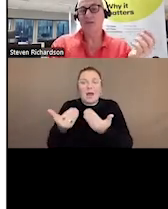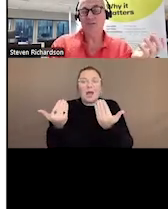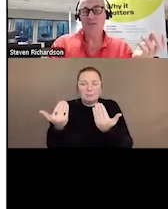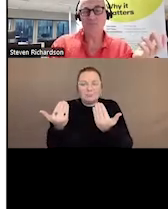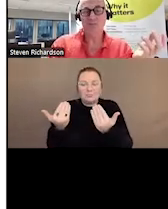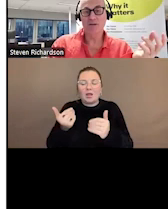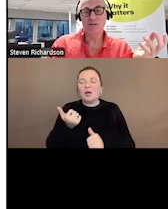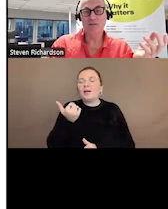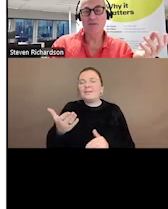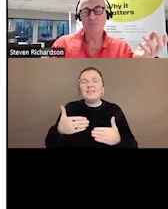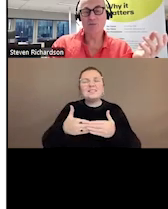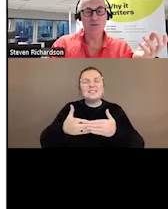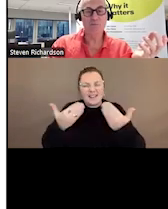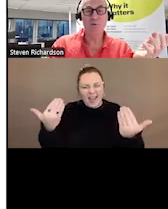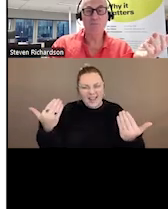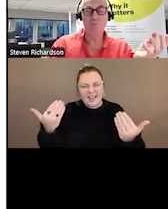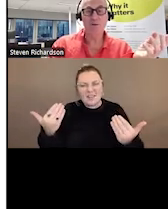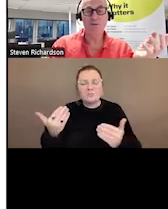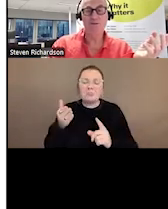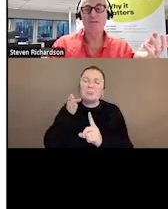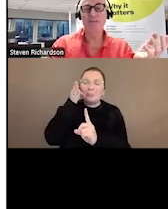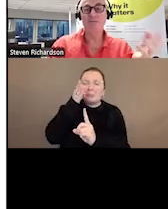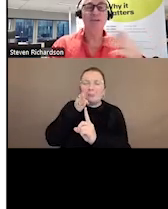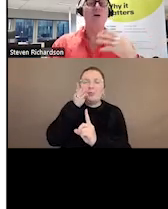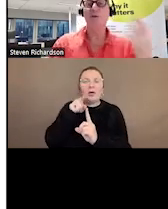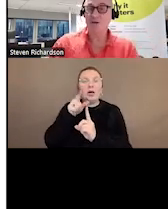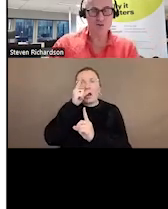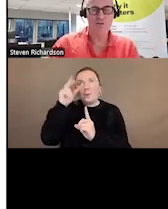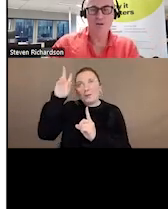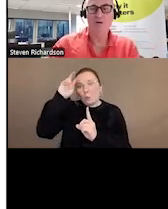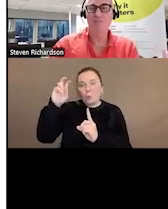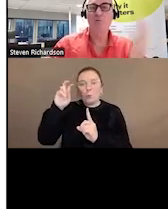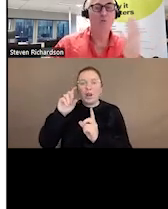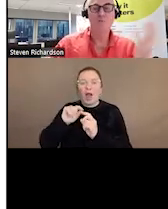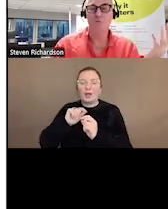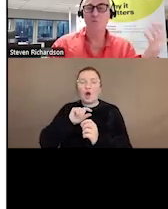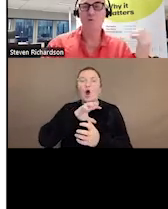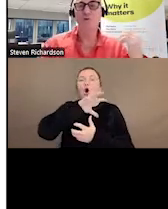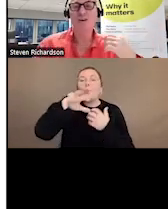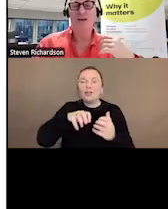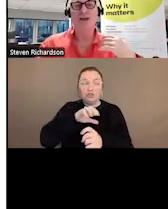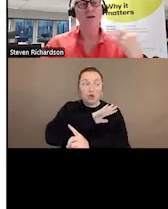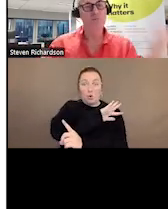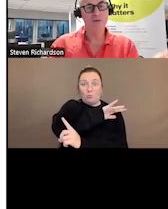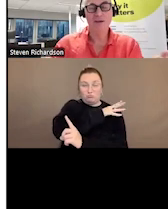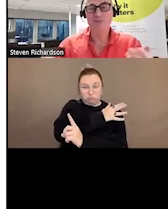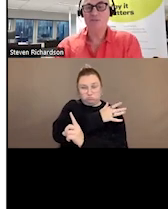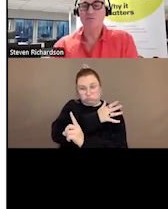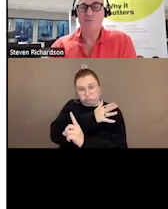I in some respects be considered a combination of all of your work and hopefully it comes to